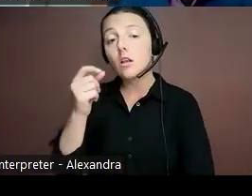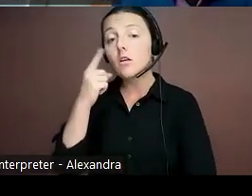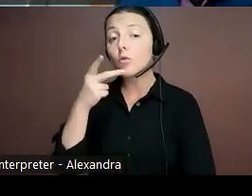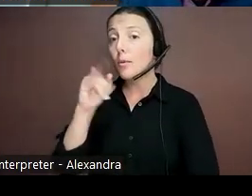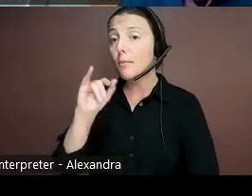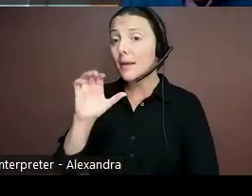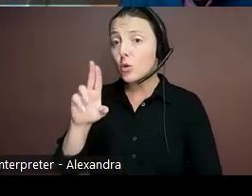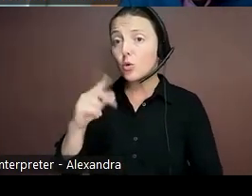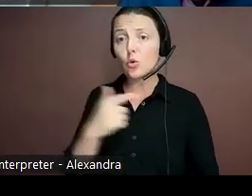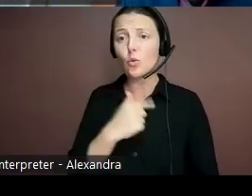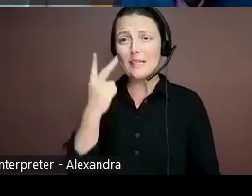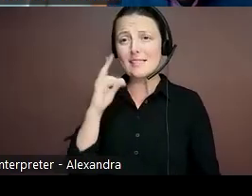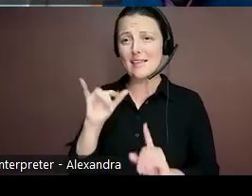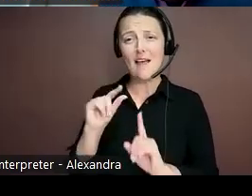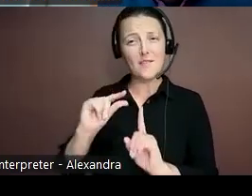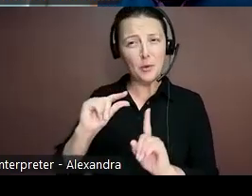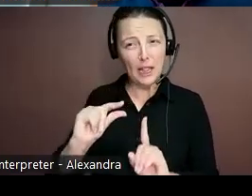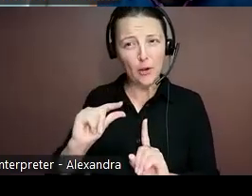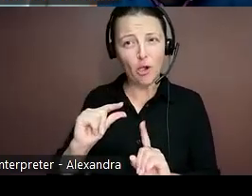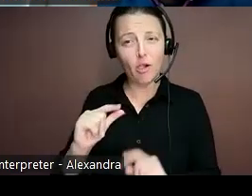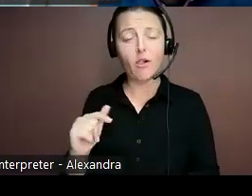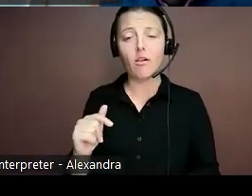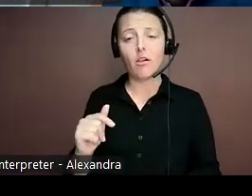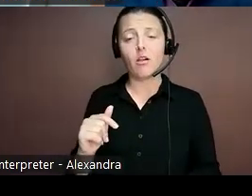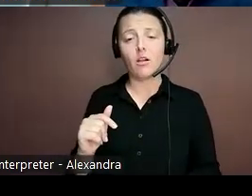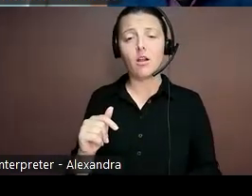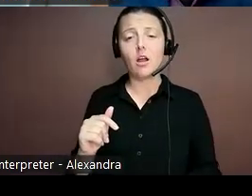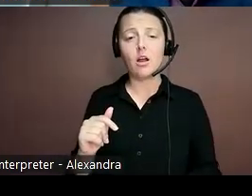tends to happen more in other units that are not specialized for that kind of population and part